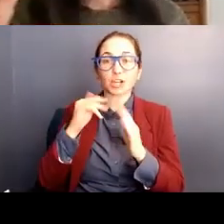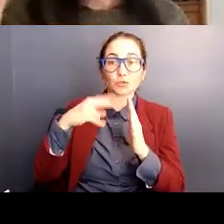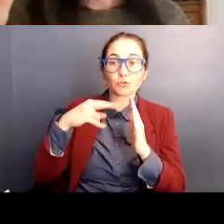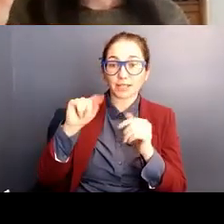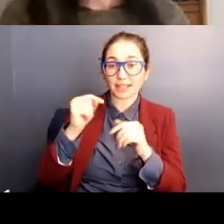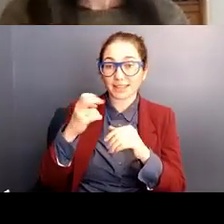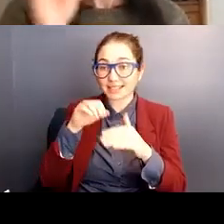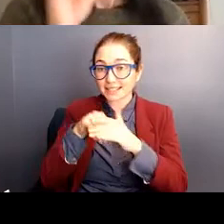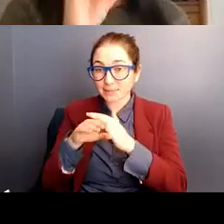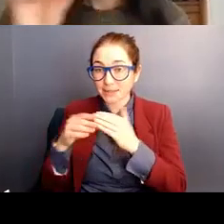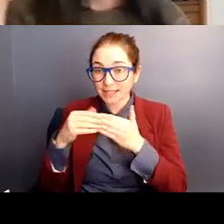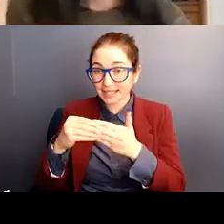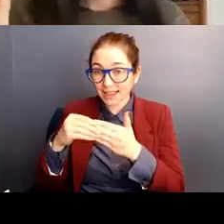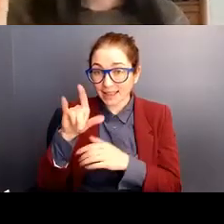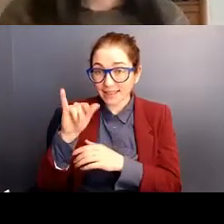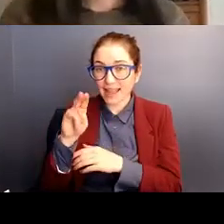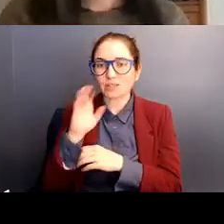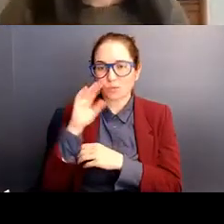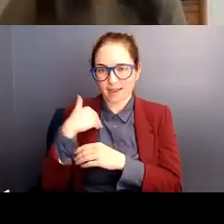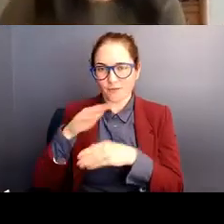guidelines. And you would have all of that underlined. So that